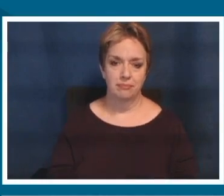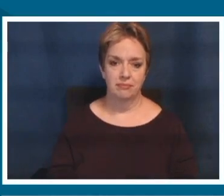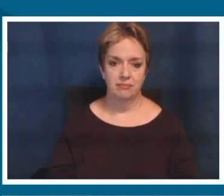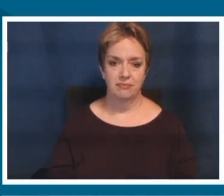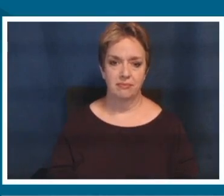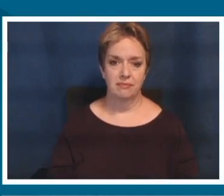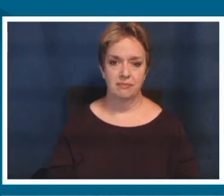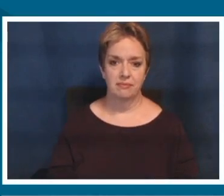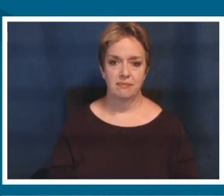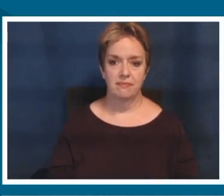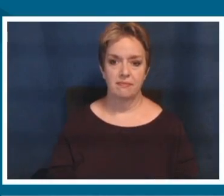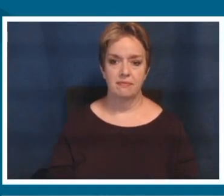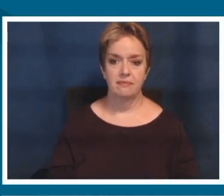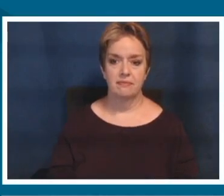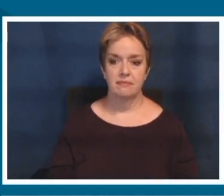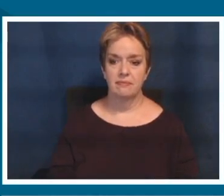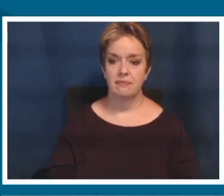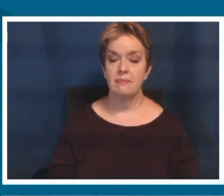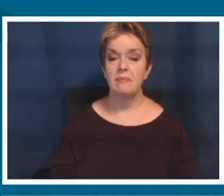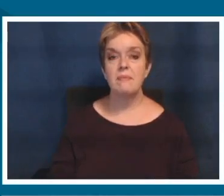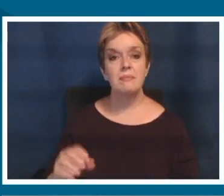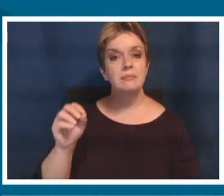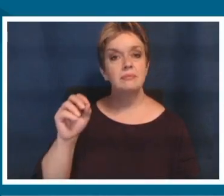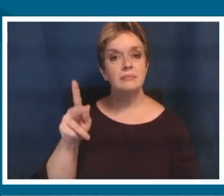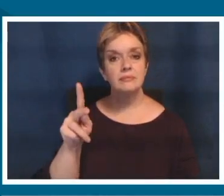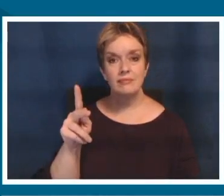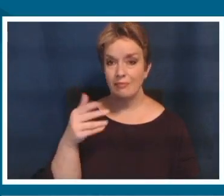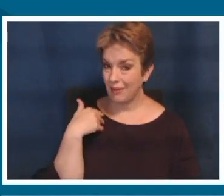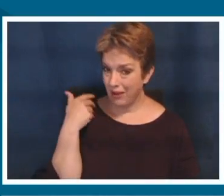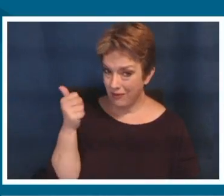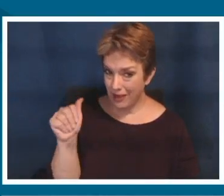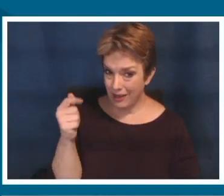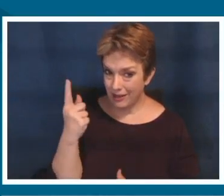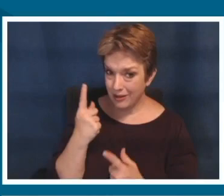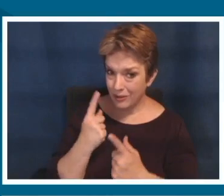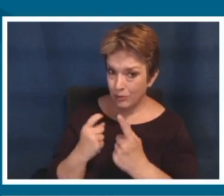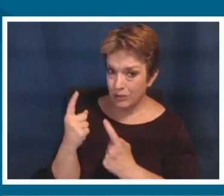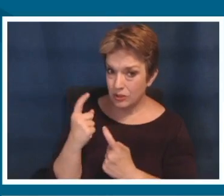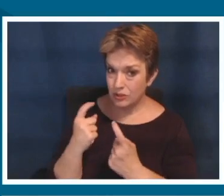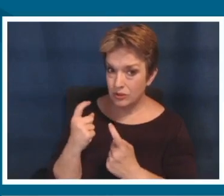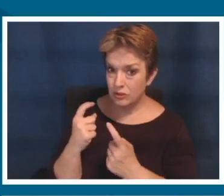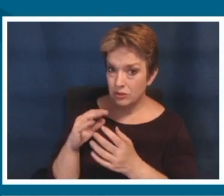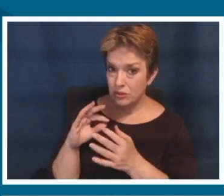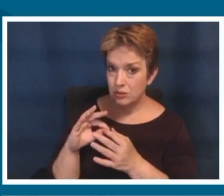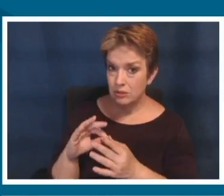all right what what questions all right do we have questions about